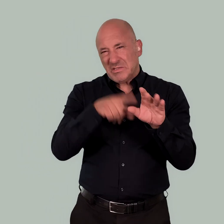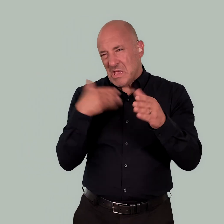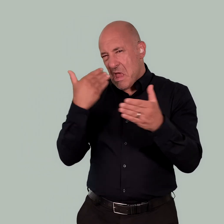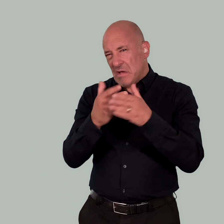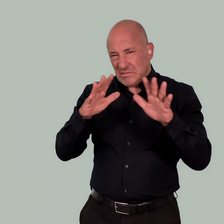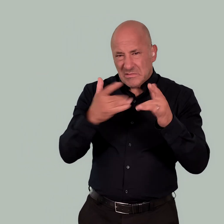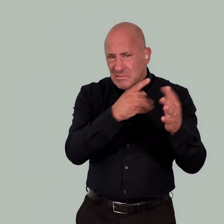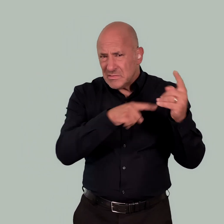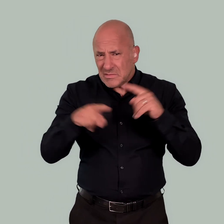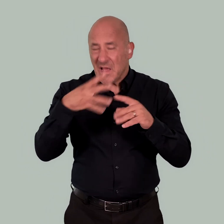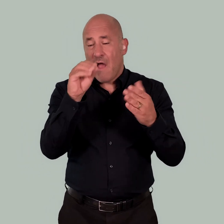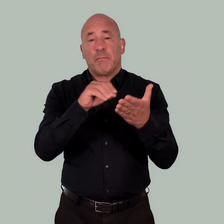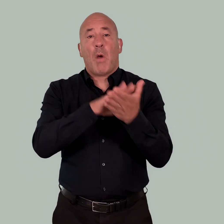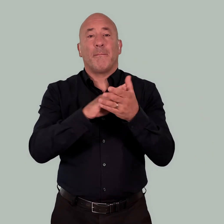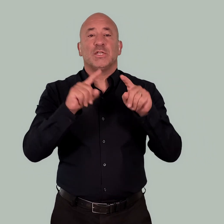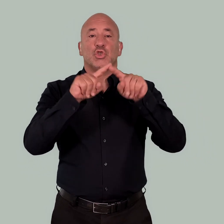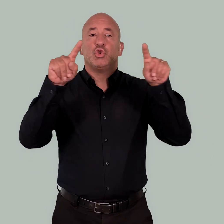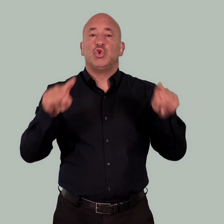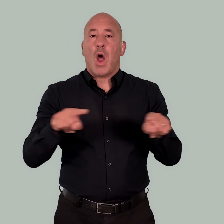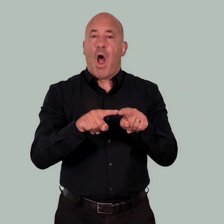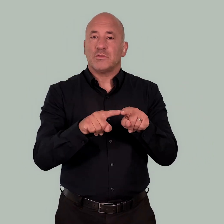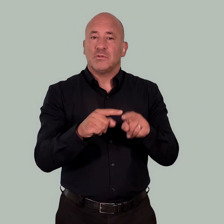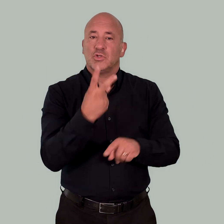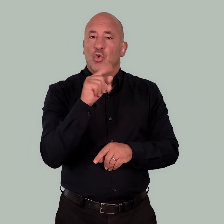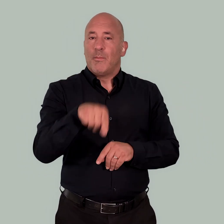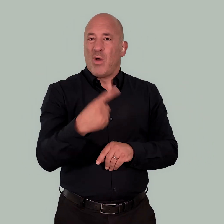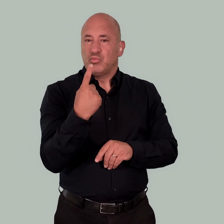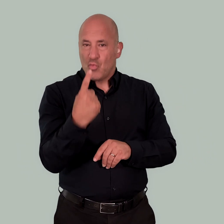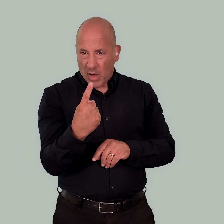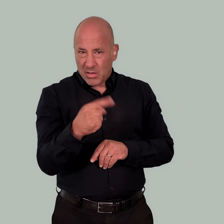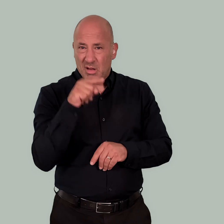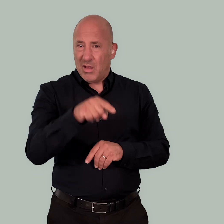over recent decades in the UK are shown in Chart 2.1,